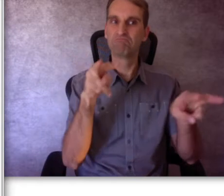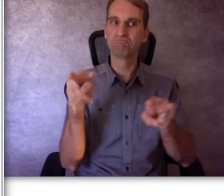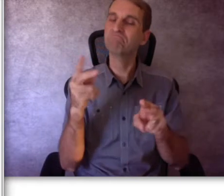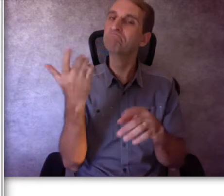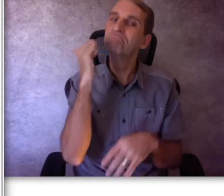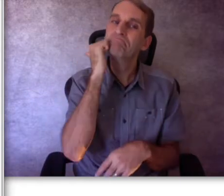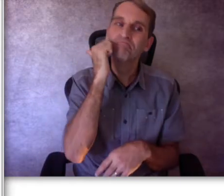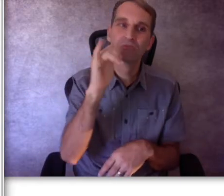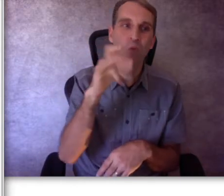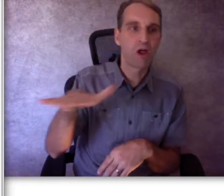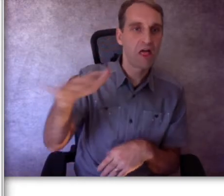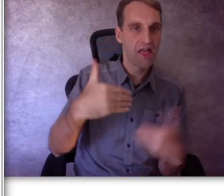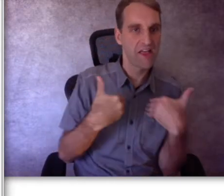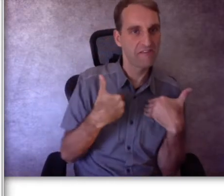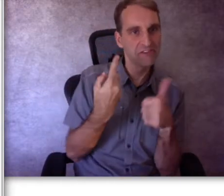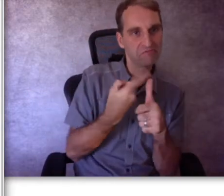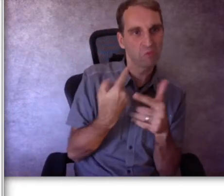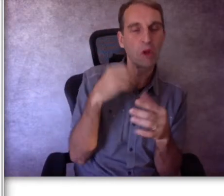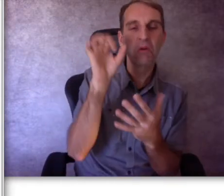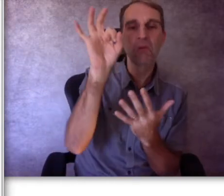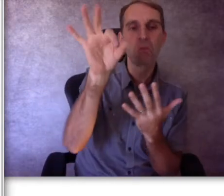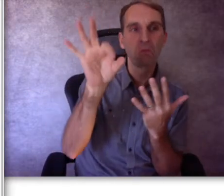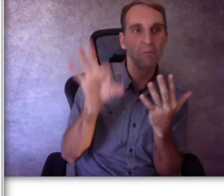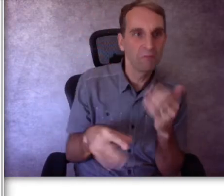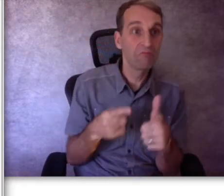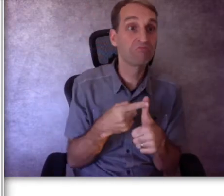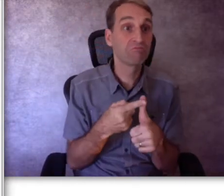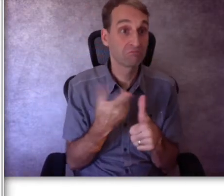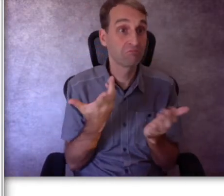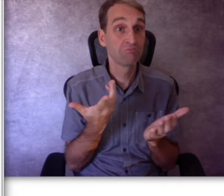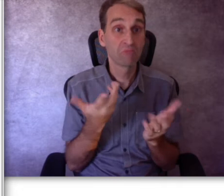What you see here are components other journals usually have, which I’ll touch upon -